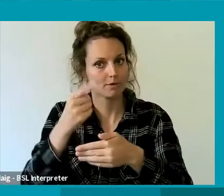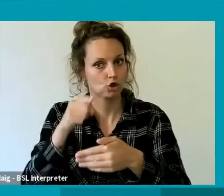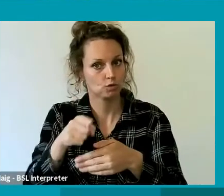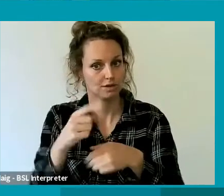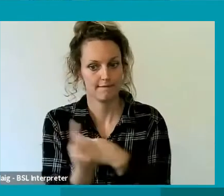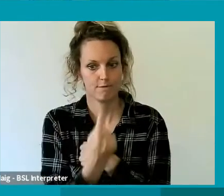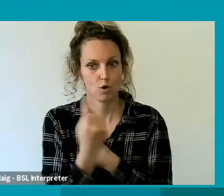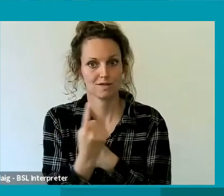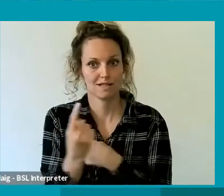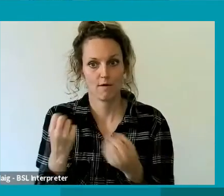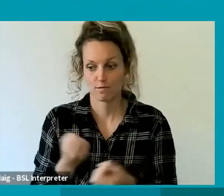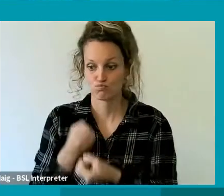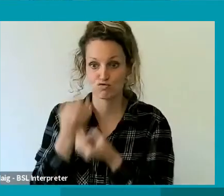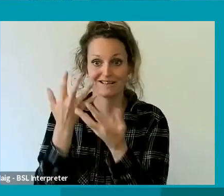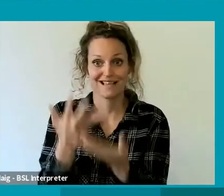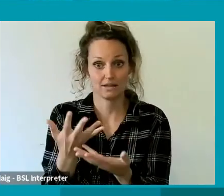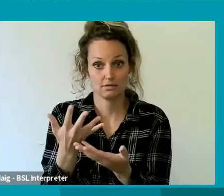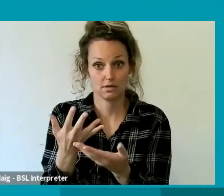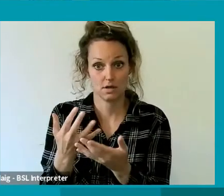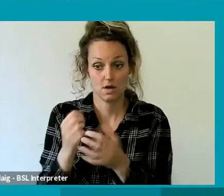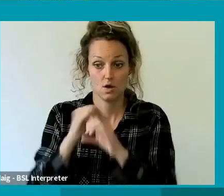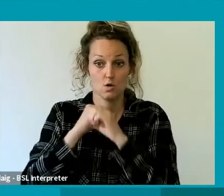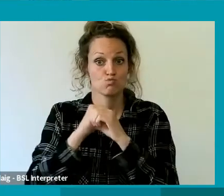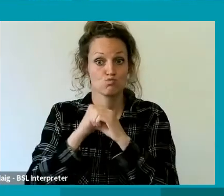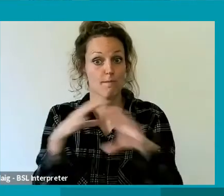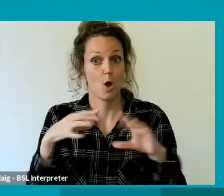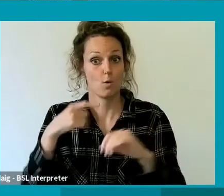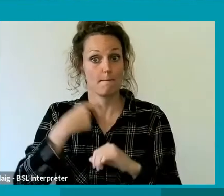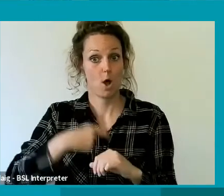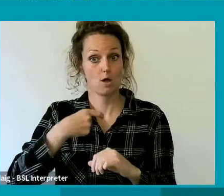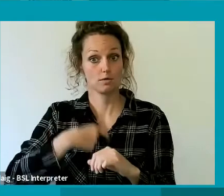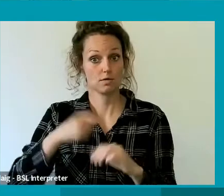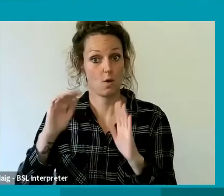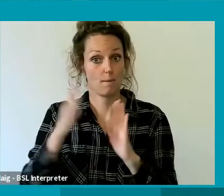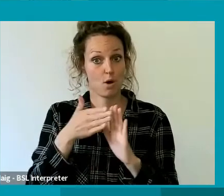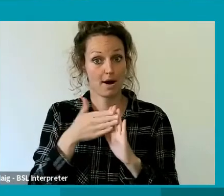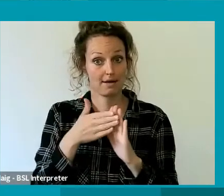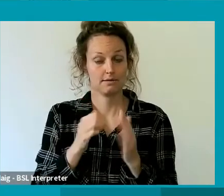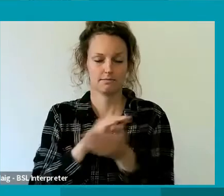and promote your personal brand? So there's lots and lots of opportunities